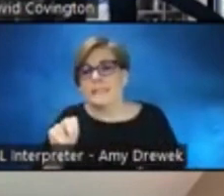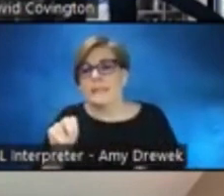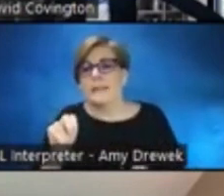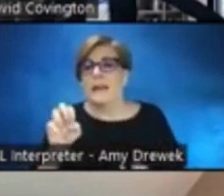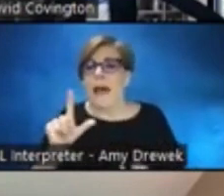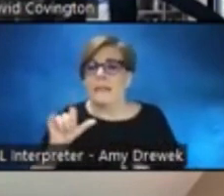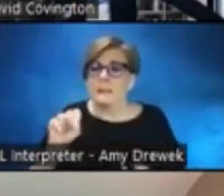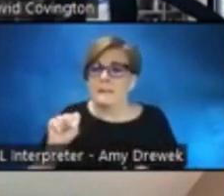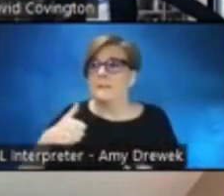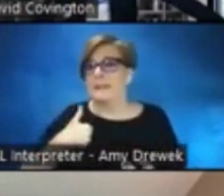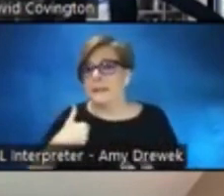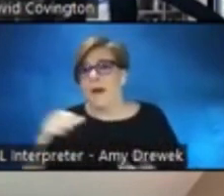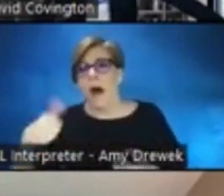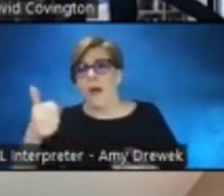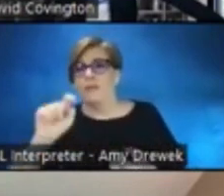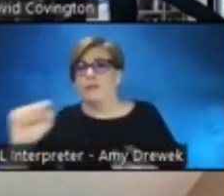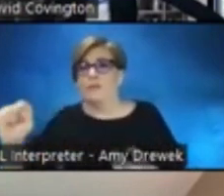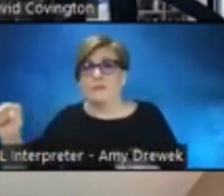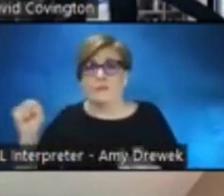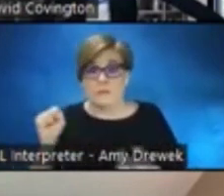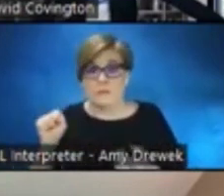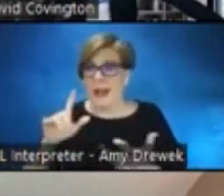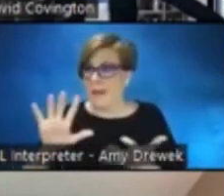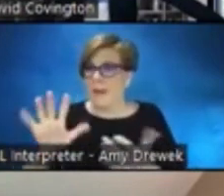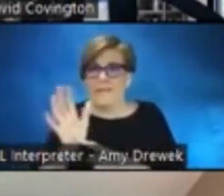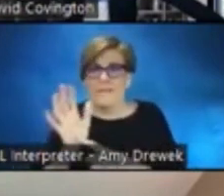ABOUT FIVE MINUTES BEFORE THE SHOW STARTED HAD STARTED THE